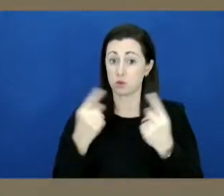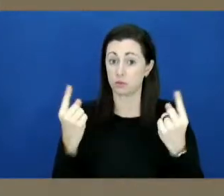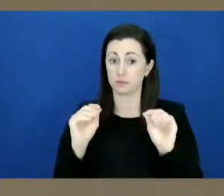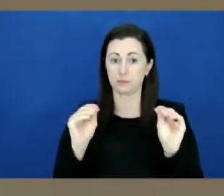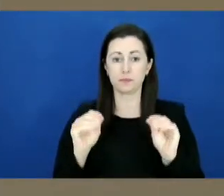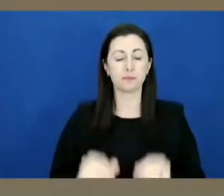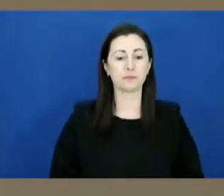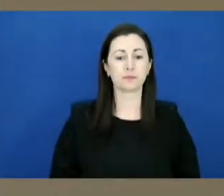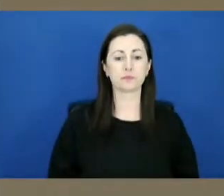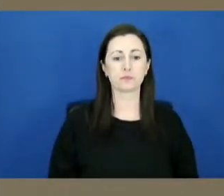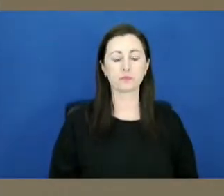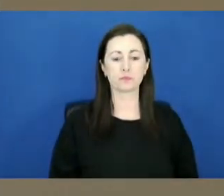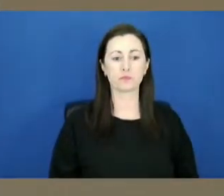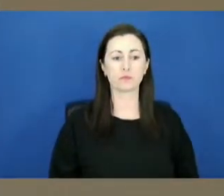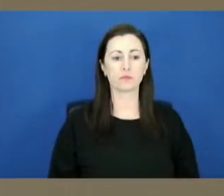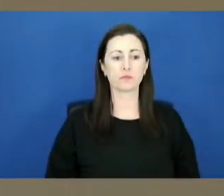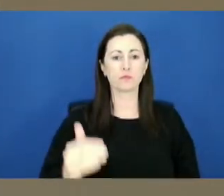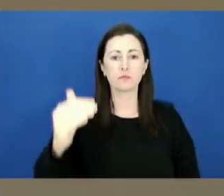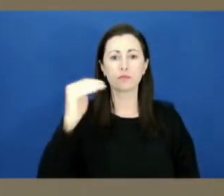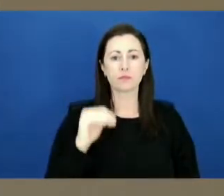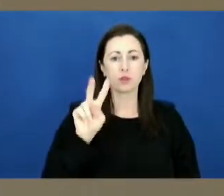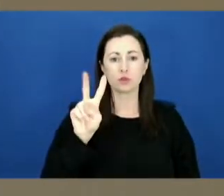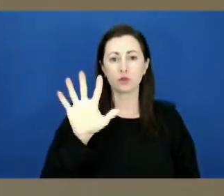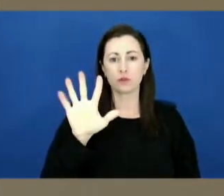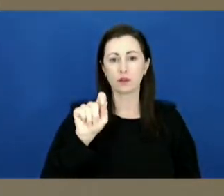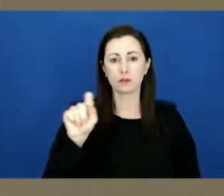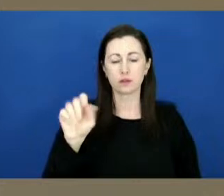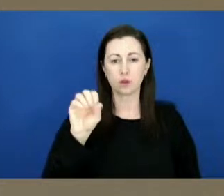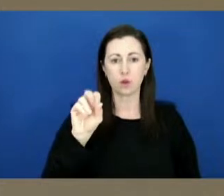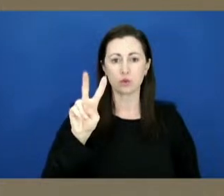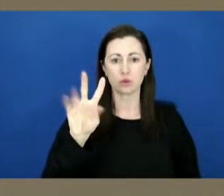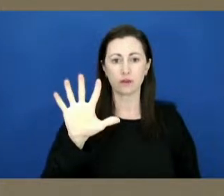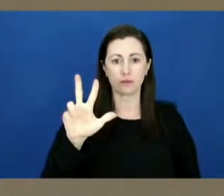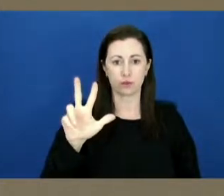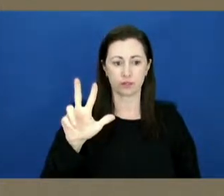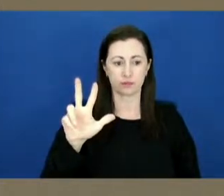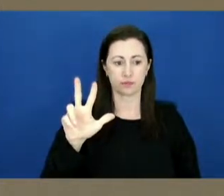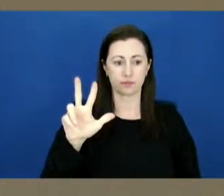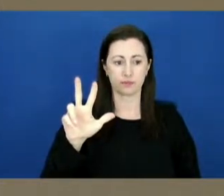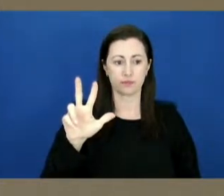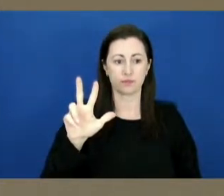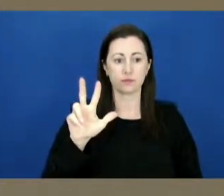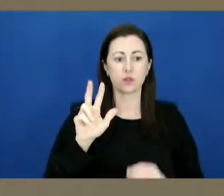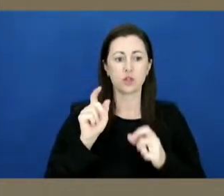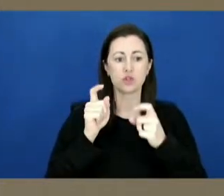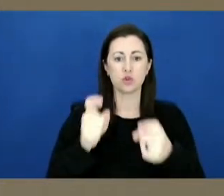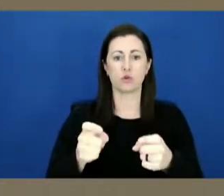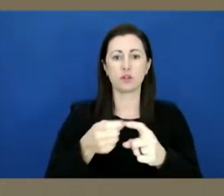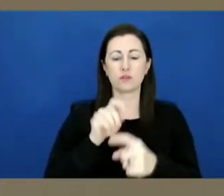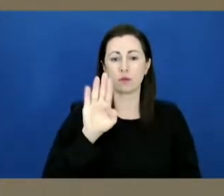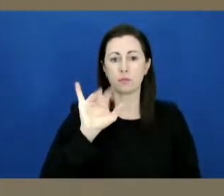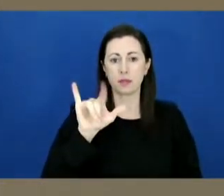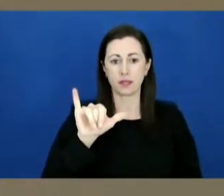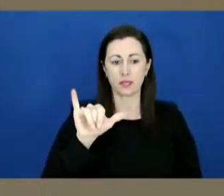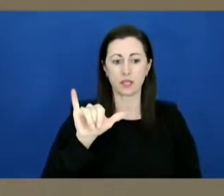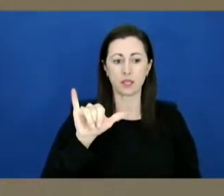ANY UNREADINESS?